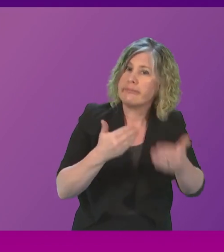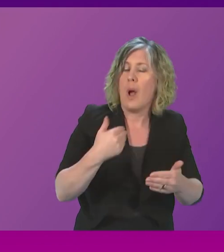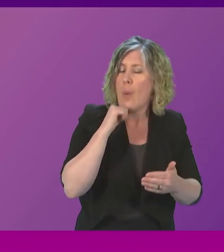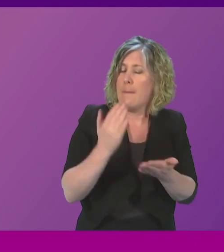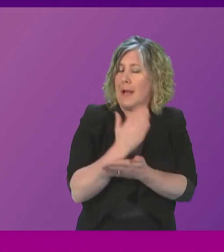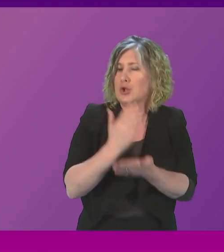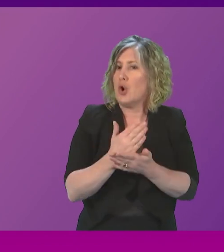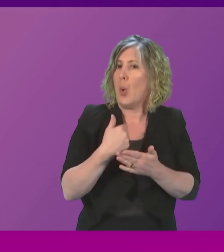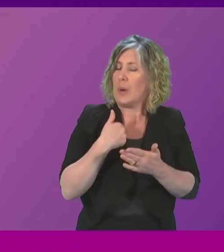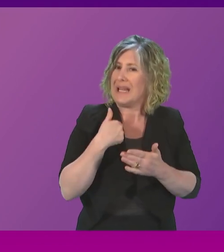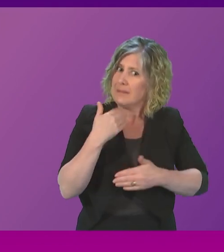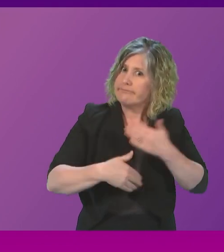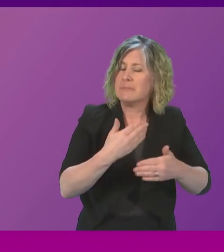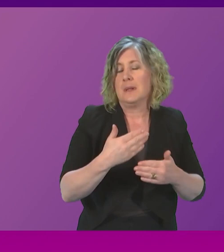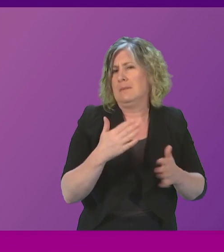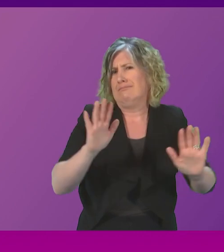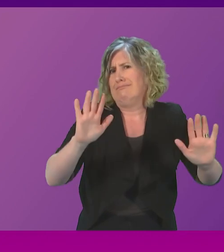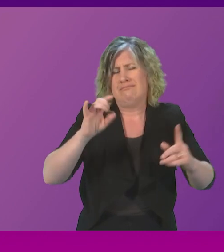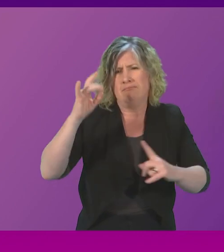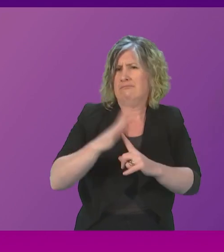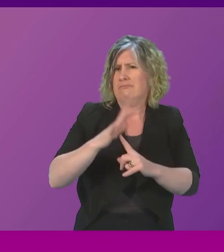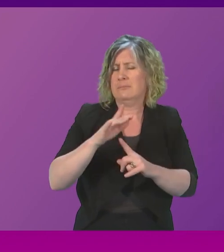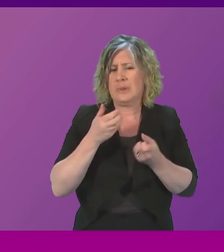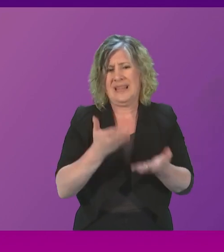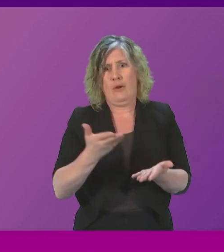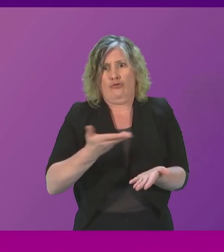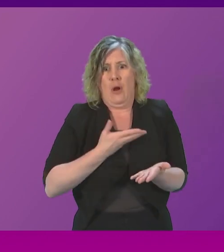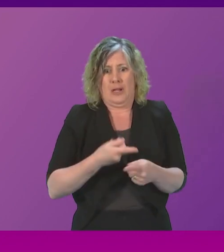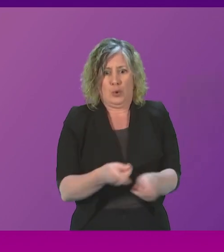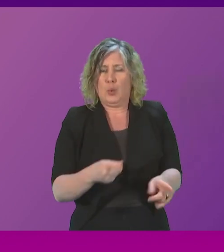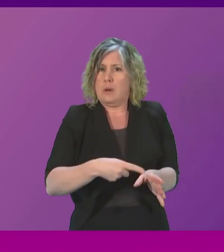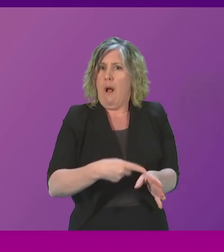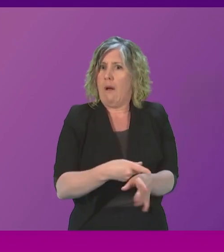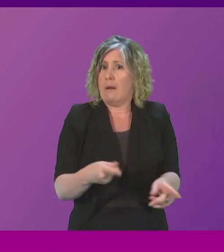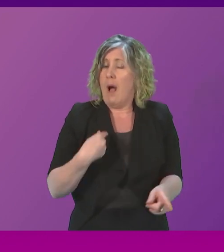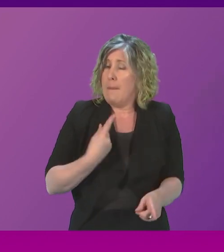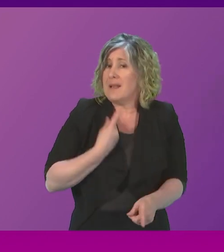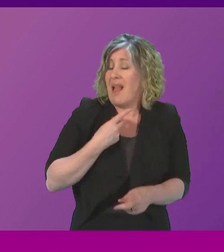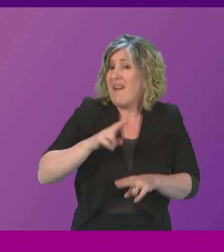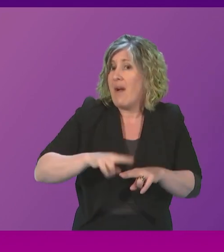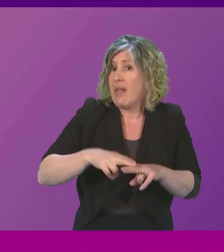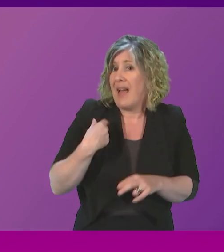progress, because there is nothing more important than the rights of our young people—I say that as a father of two children.